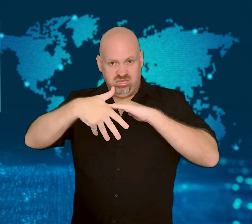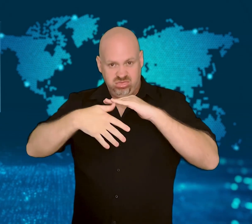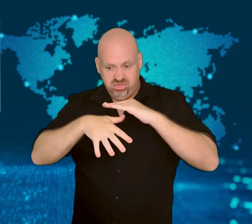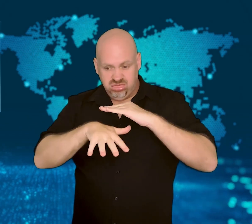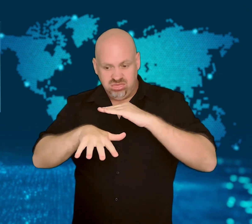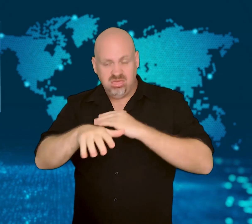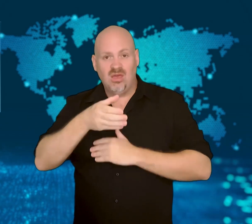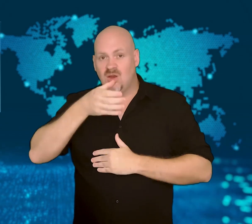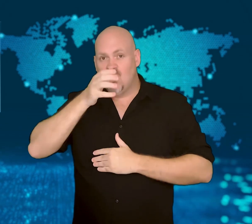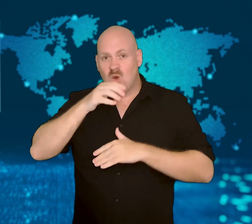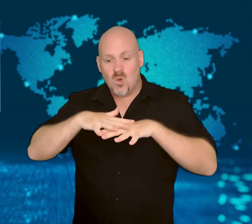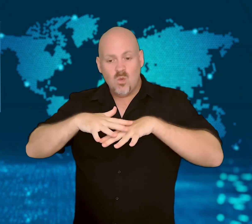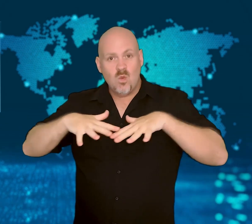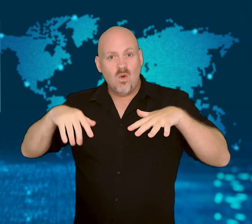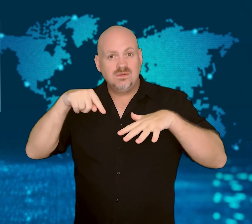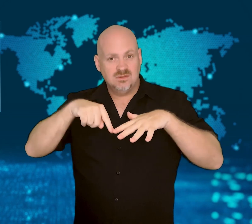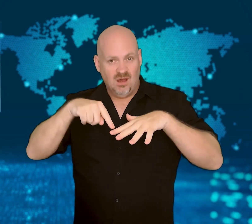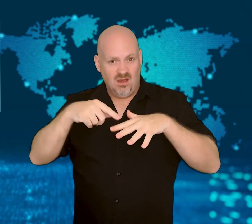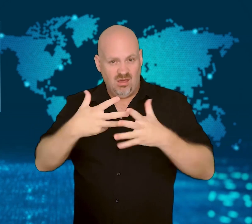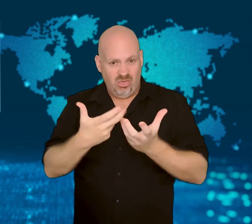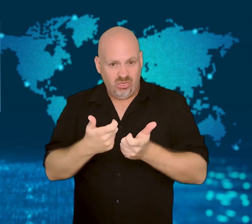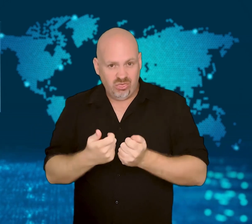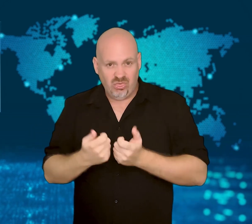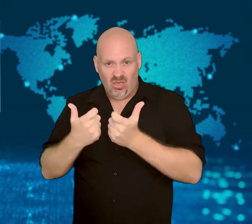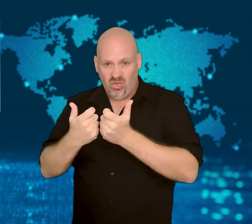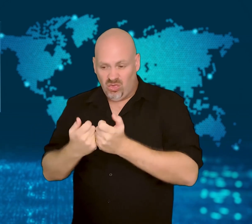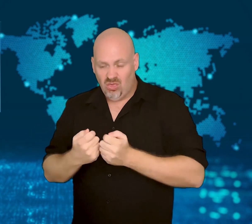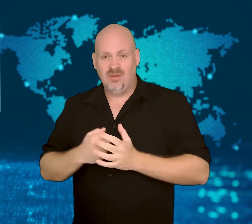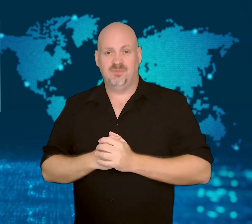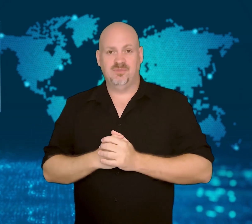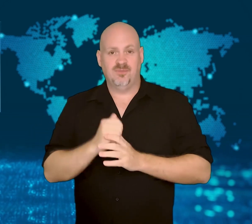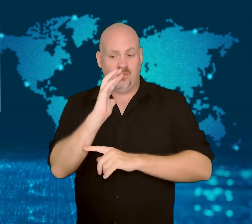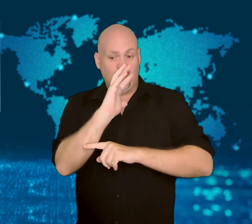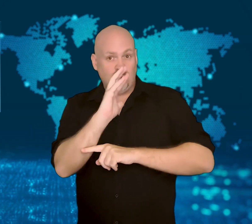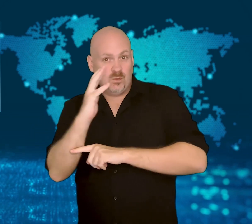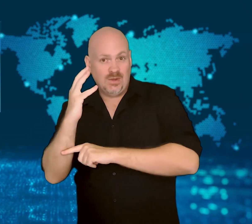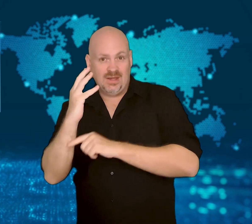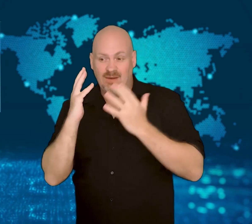Woods and trees have been torn apart by weapons,